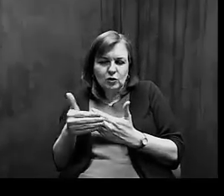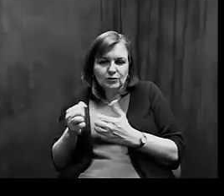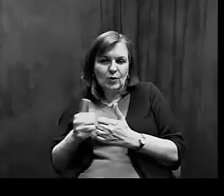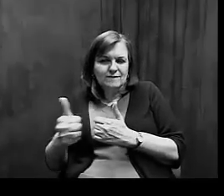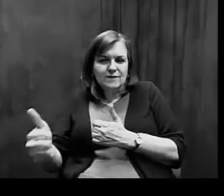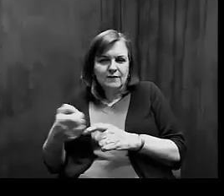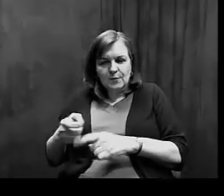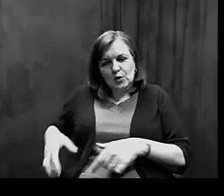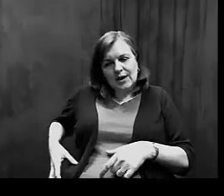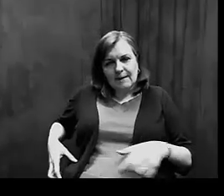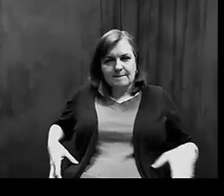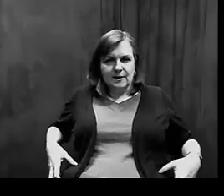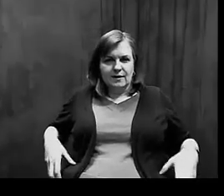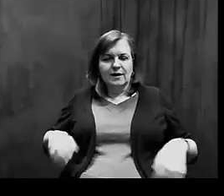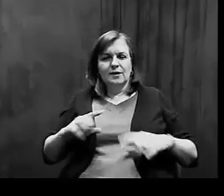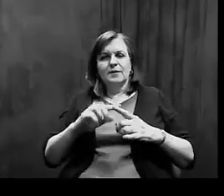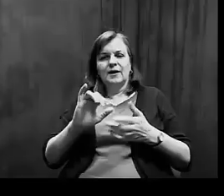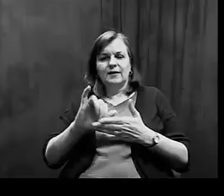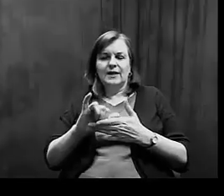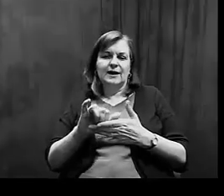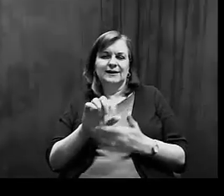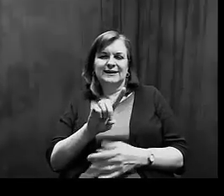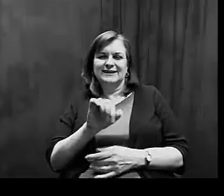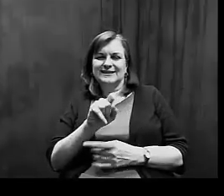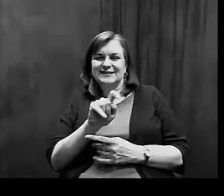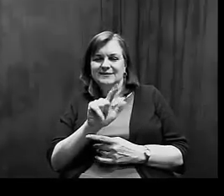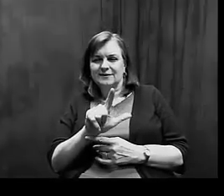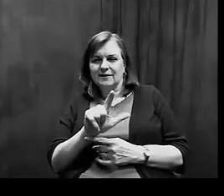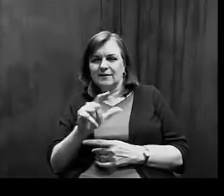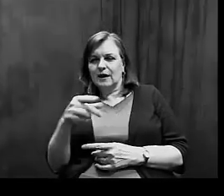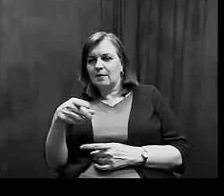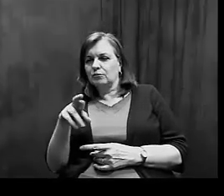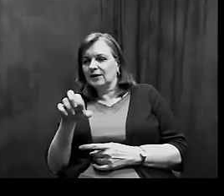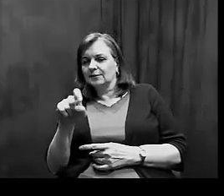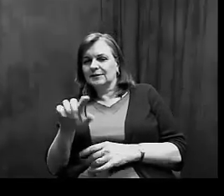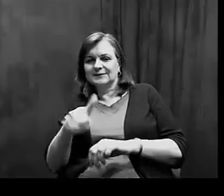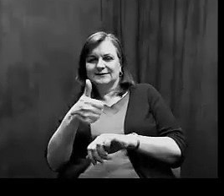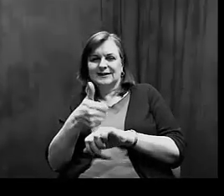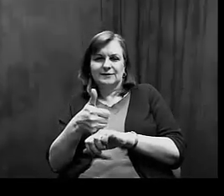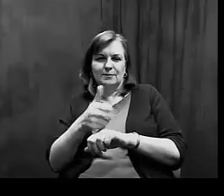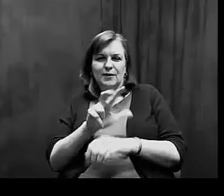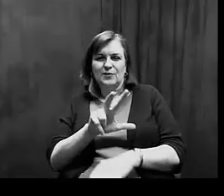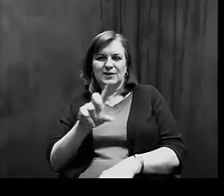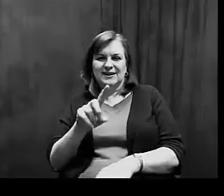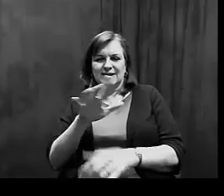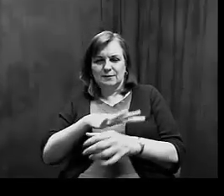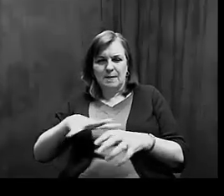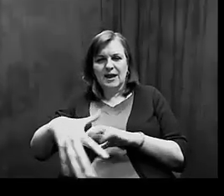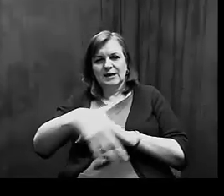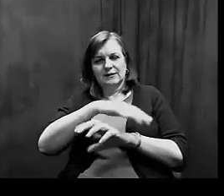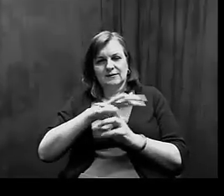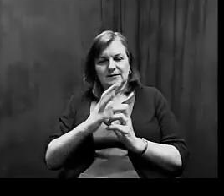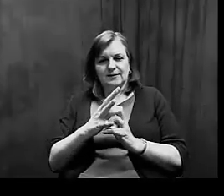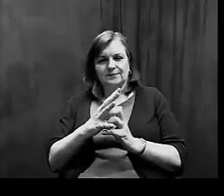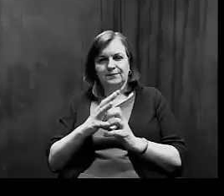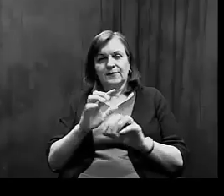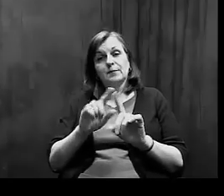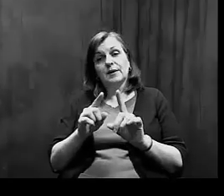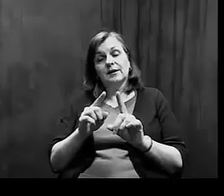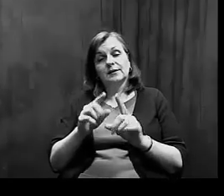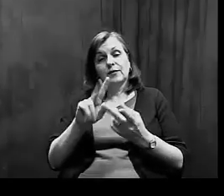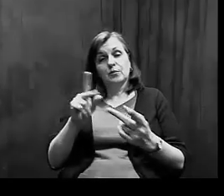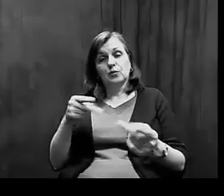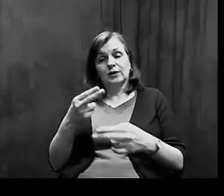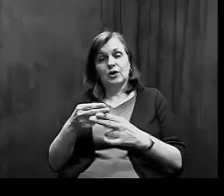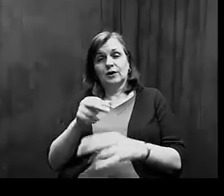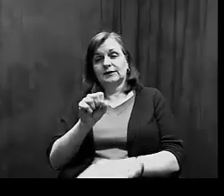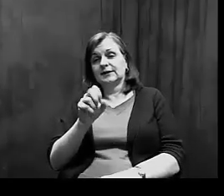look I don't want those to confuse you they are just simply setting up a more three dimensional space but what sonic is the focus on is actually